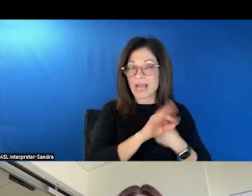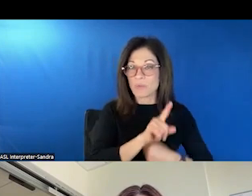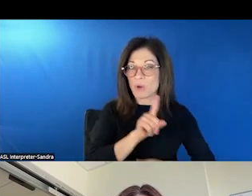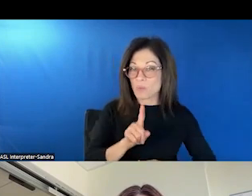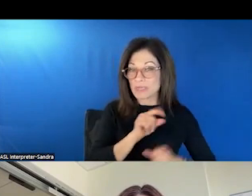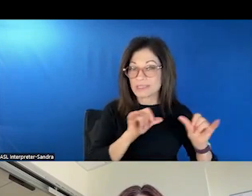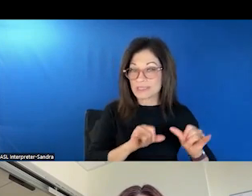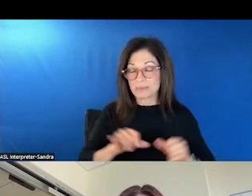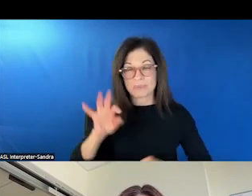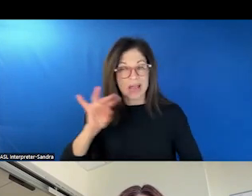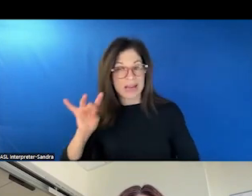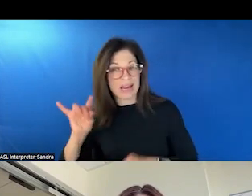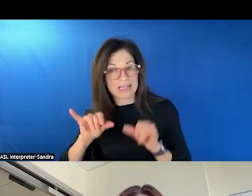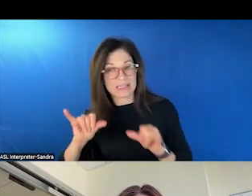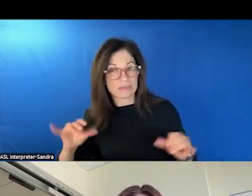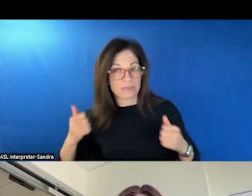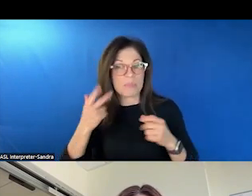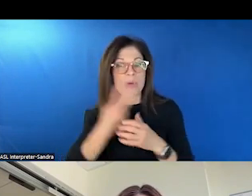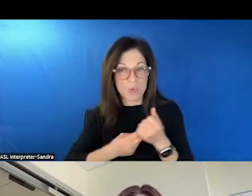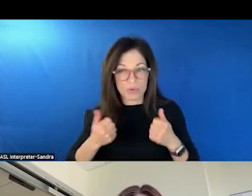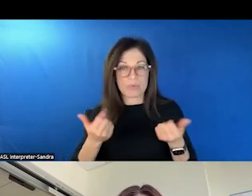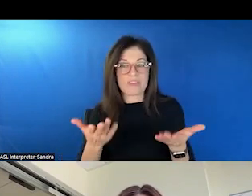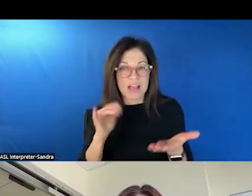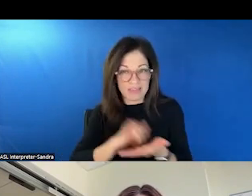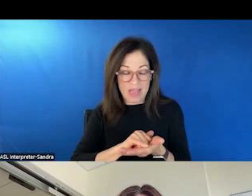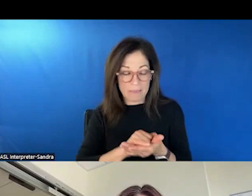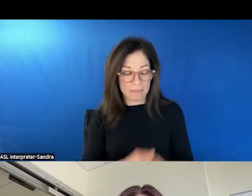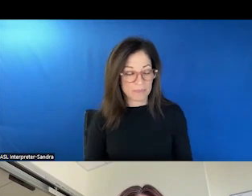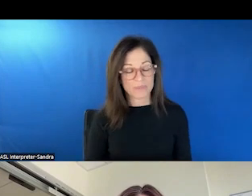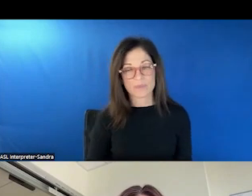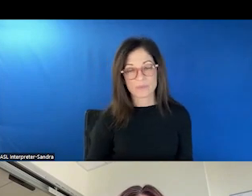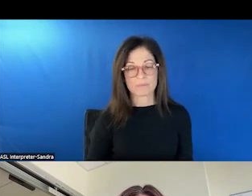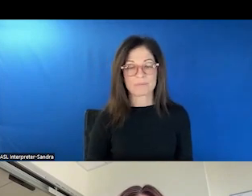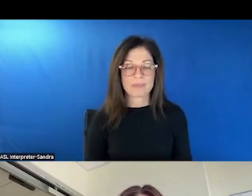TO PROVIDE THAT. I WANT TO SAY THAT I THINK THAT IS REALLY VALID